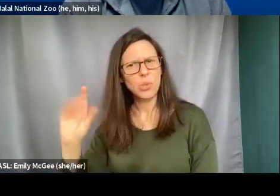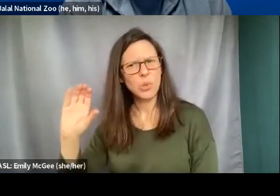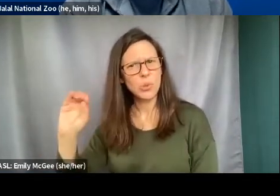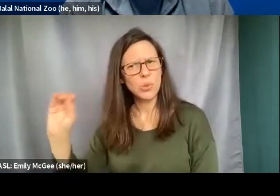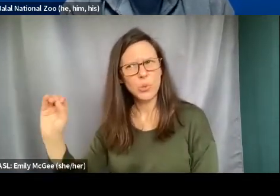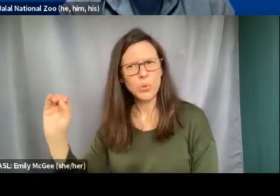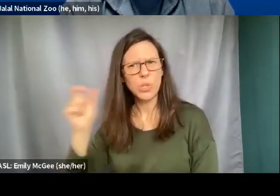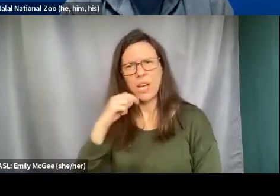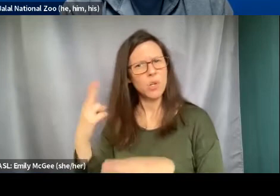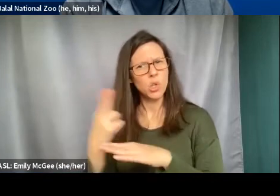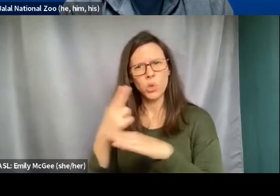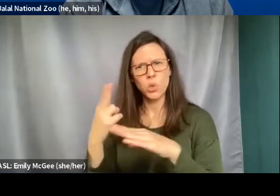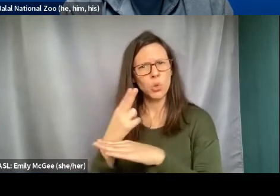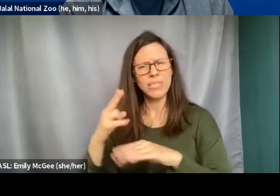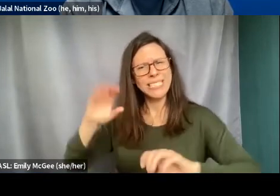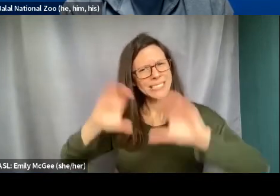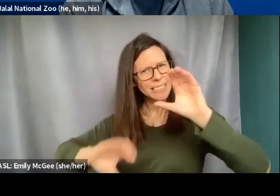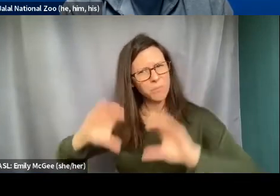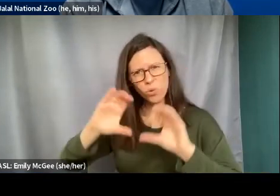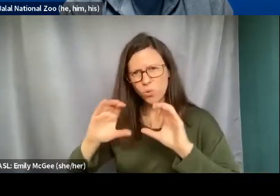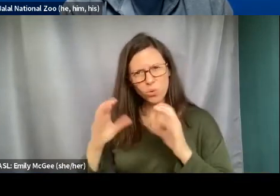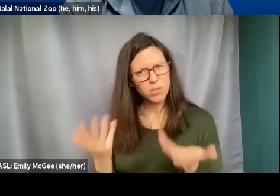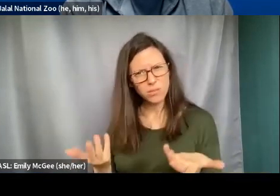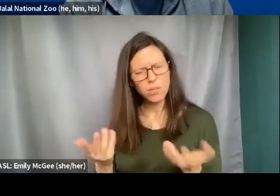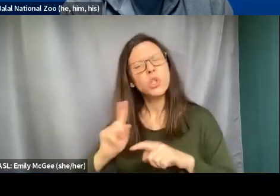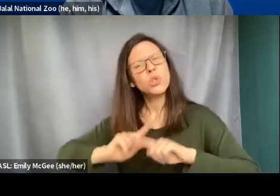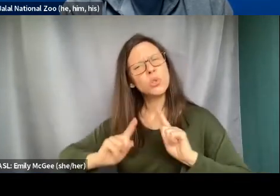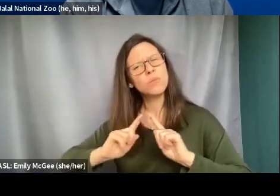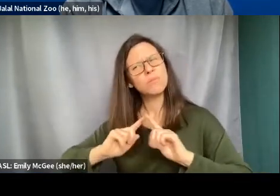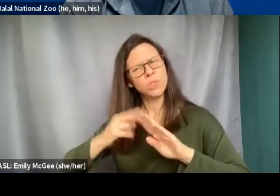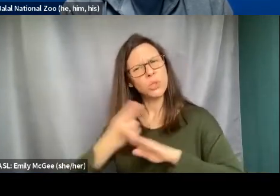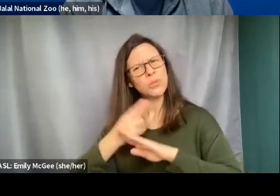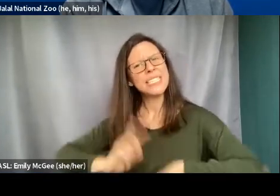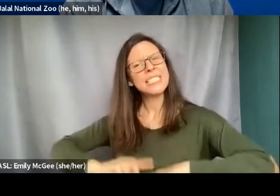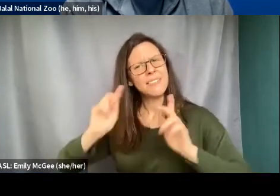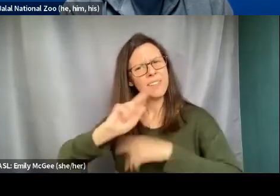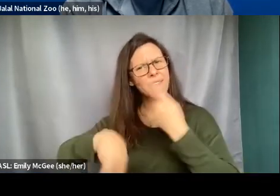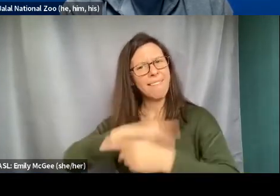of this chemical cleaning and using another gas that I think our viewers have probably heard of